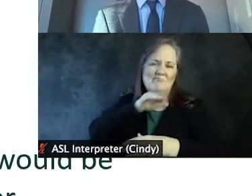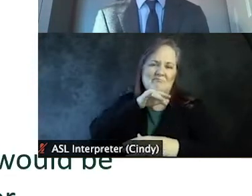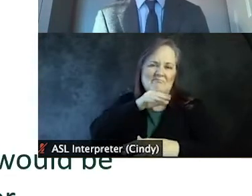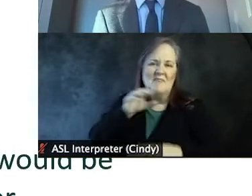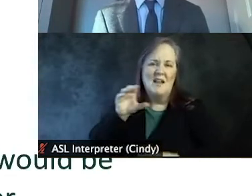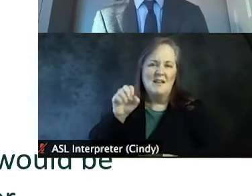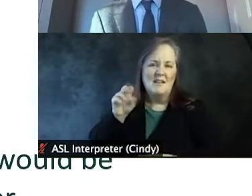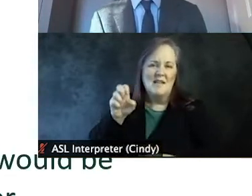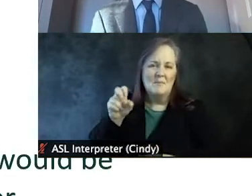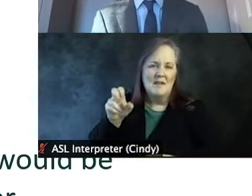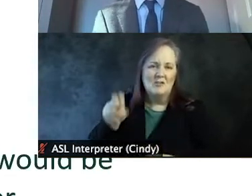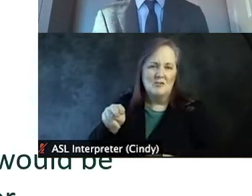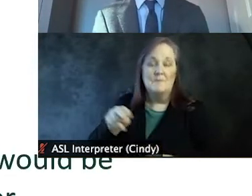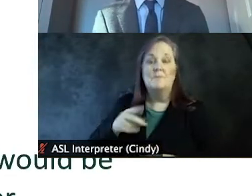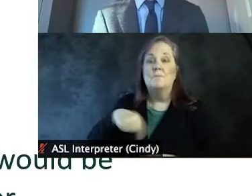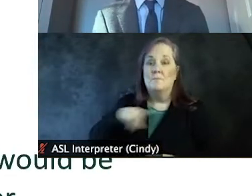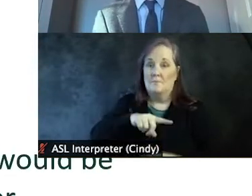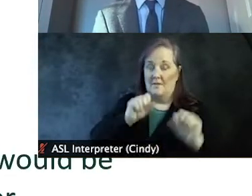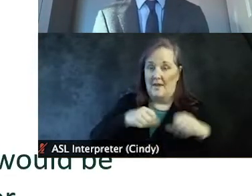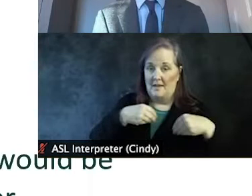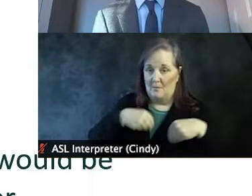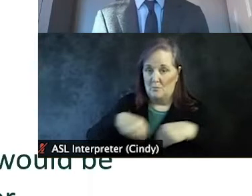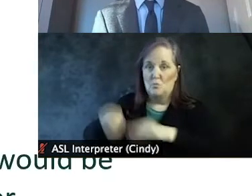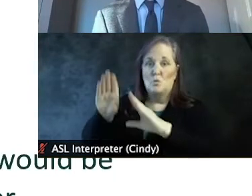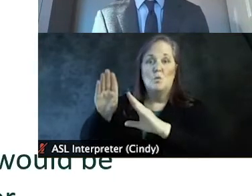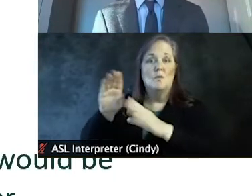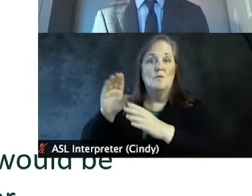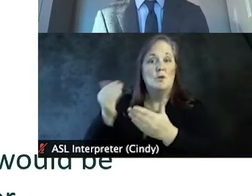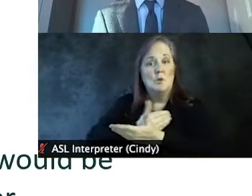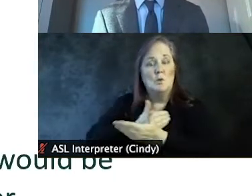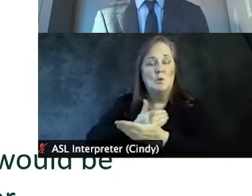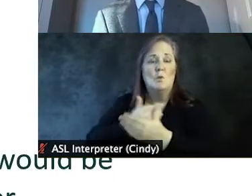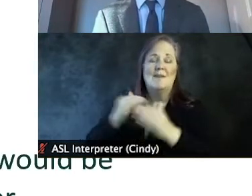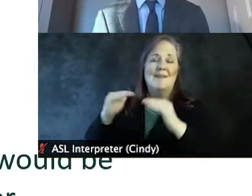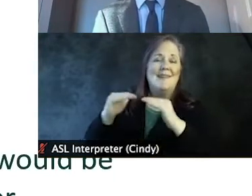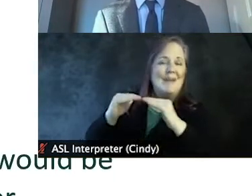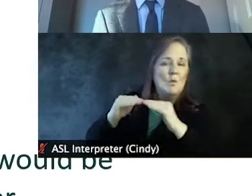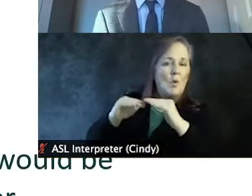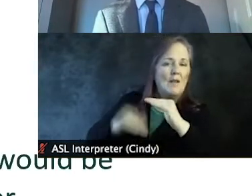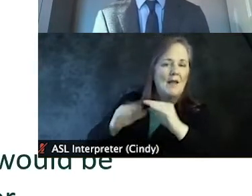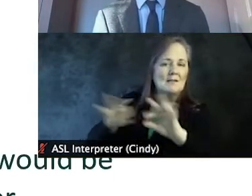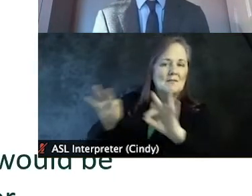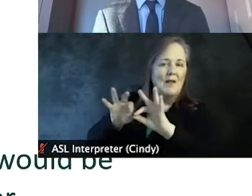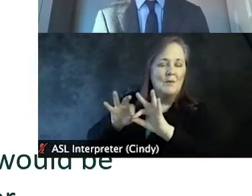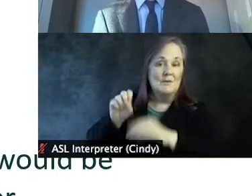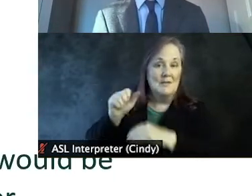than their current home while maintaining a somewhat lower tax bill. Second, it would allow moves to any county in the state instead